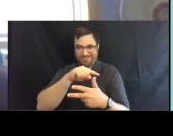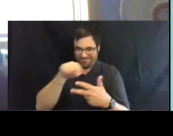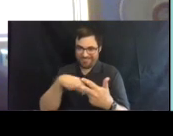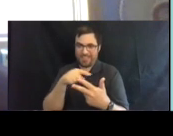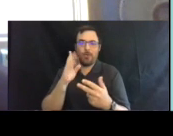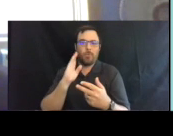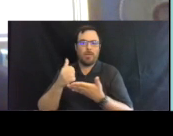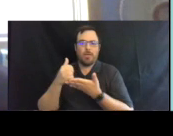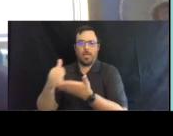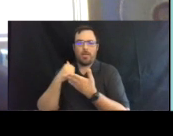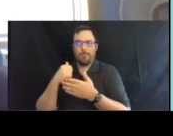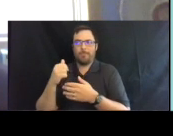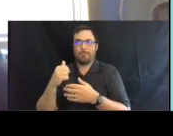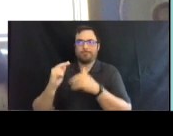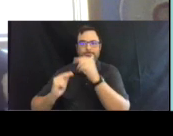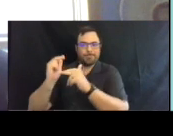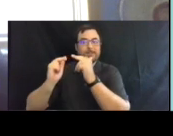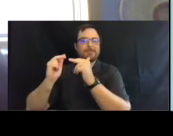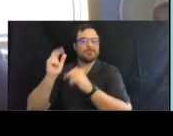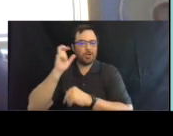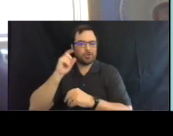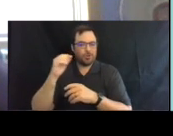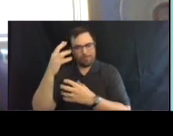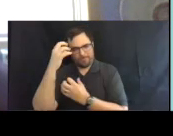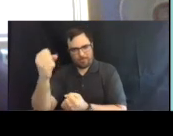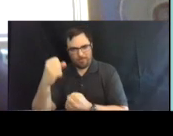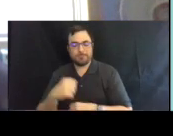self-monitoring practice you can also collaborate with the speech